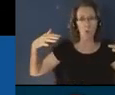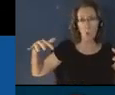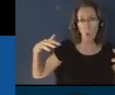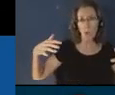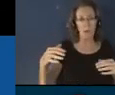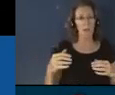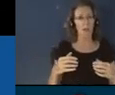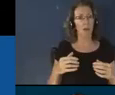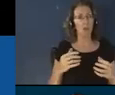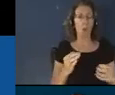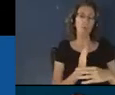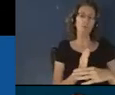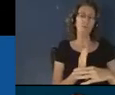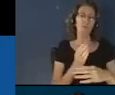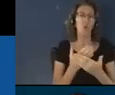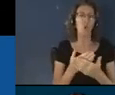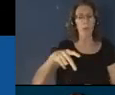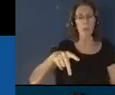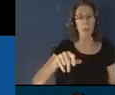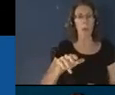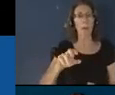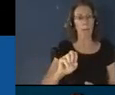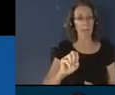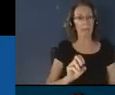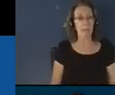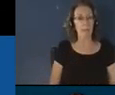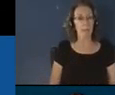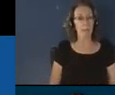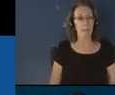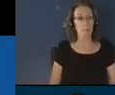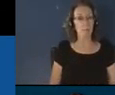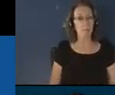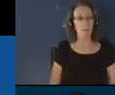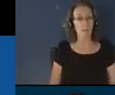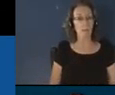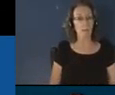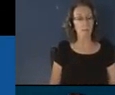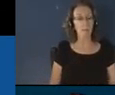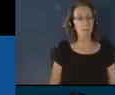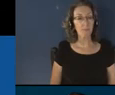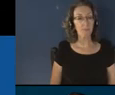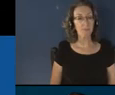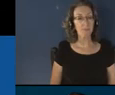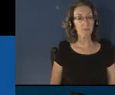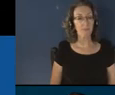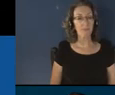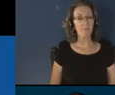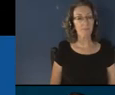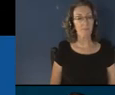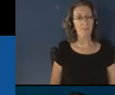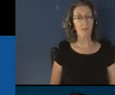of a medium pace. Okay we're going to go over three options you have.